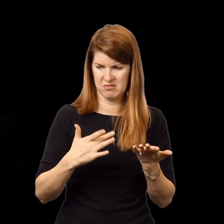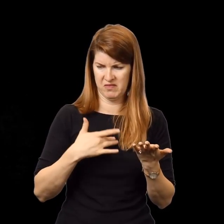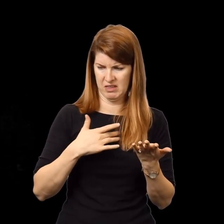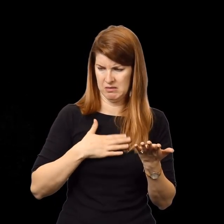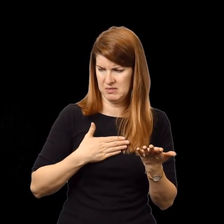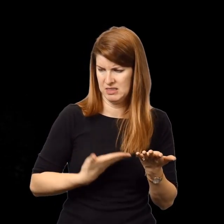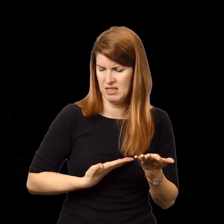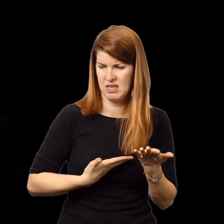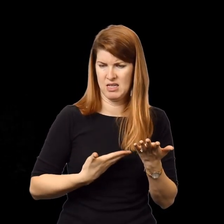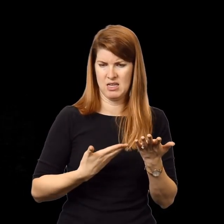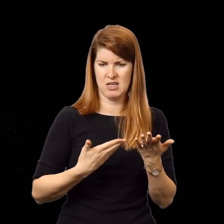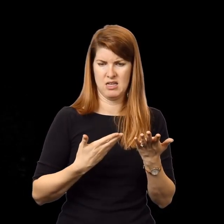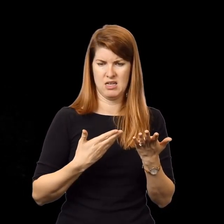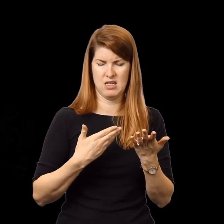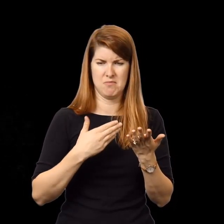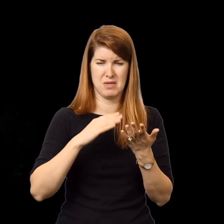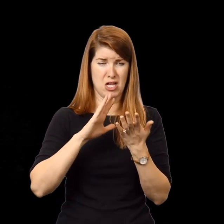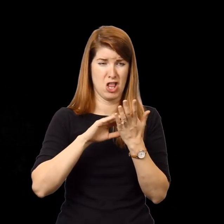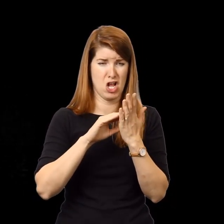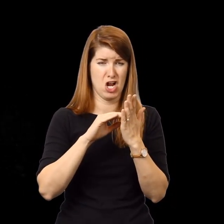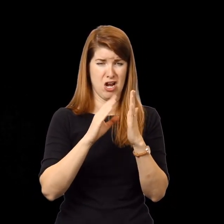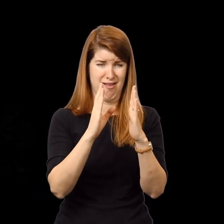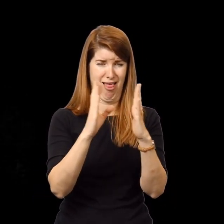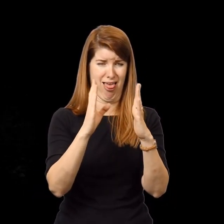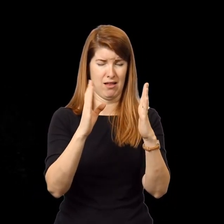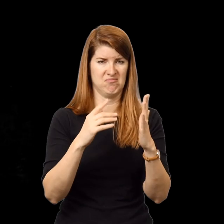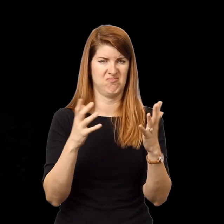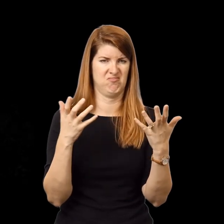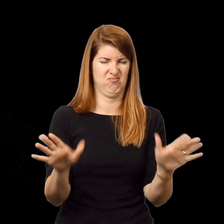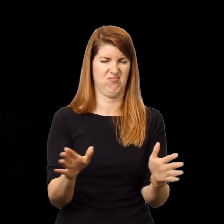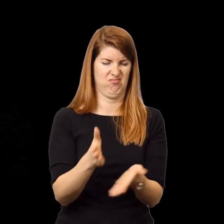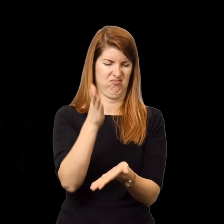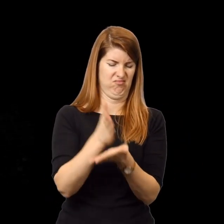it frustrates me, it makes me upset, I learn pretty quickly I'm not going to try